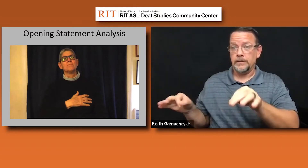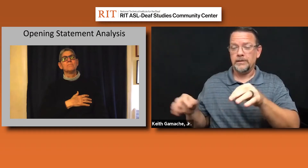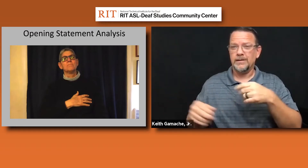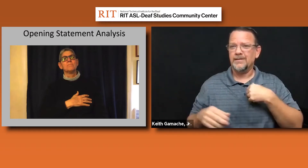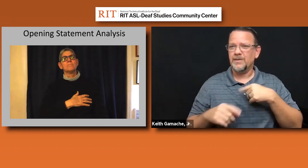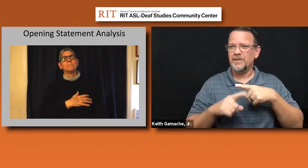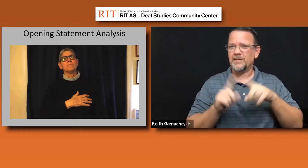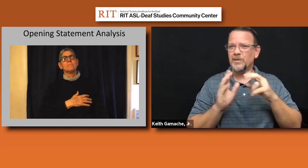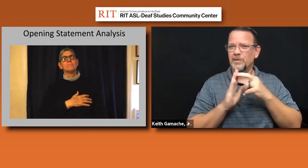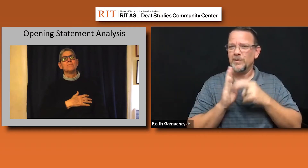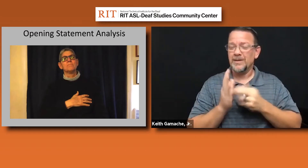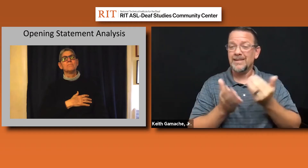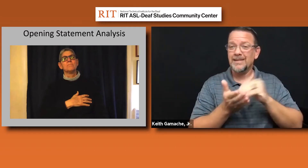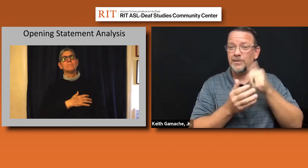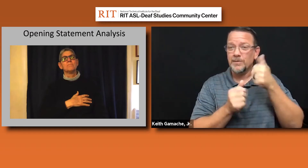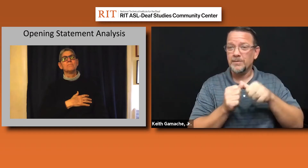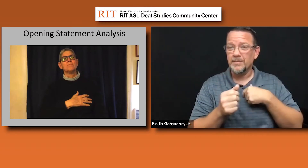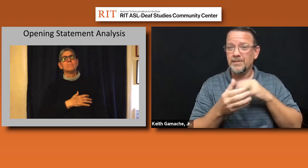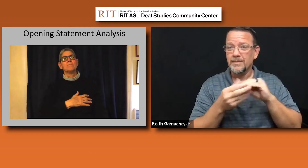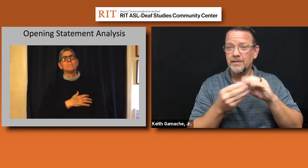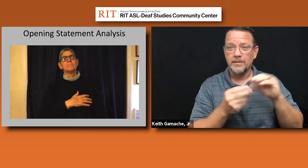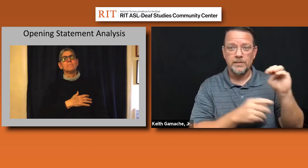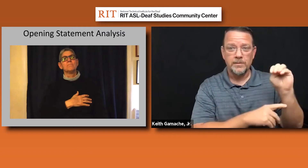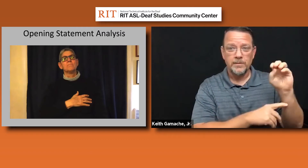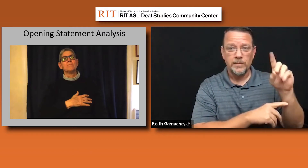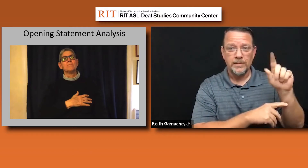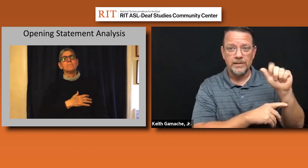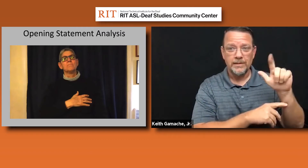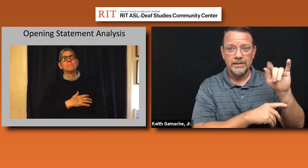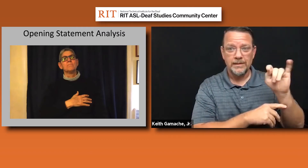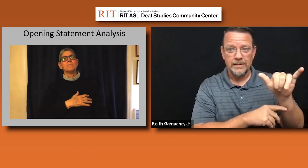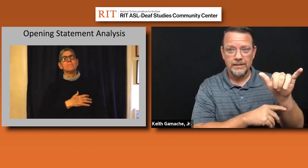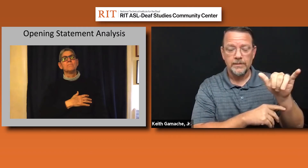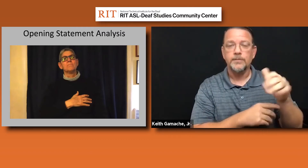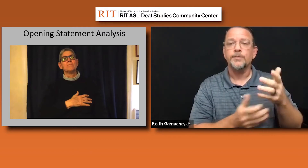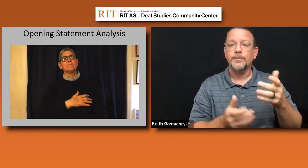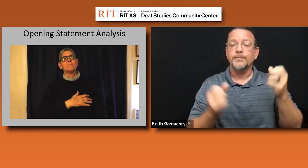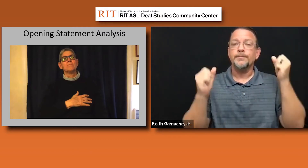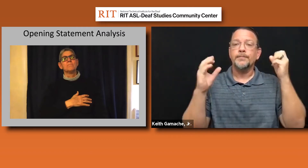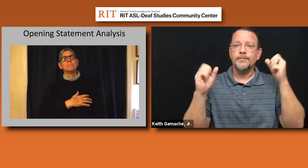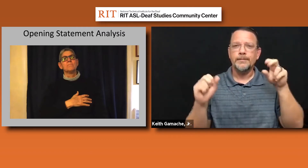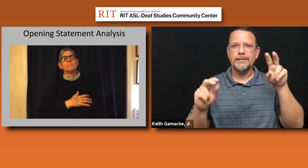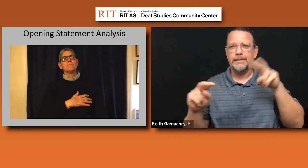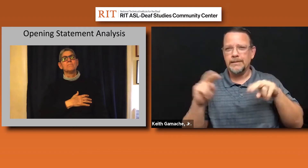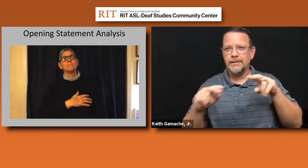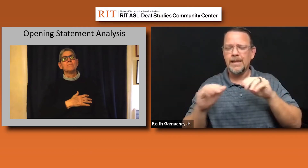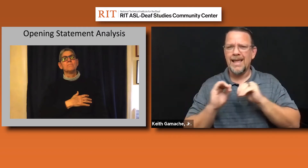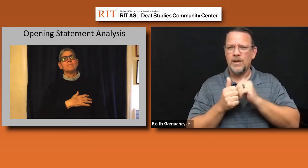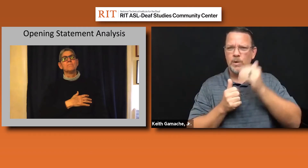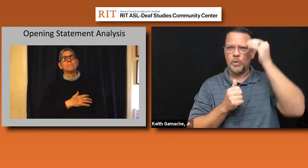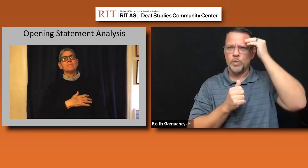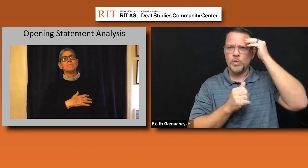it's a little bit different. We have different rules compared to English, so if you remember, when I mentioned modality,